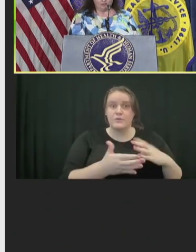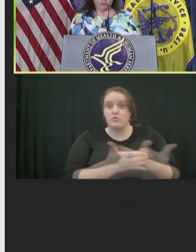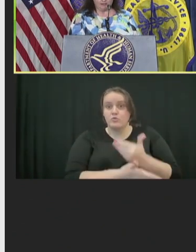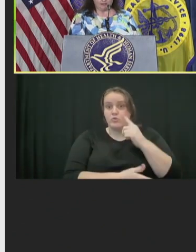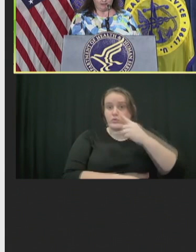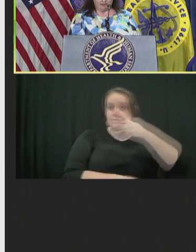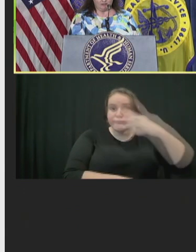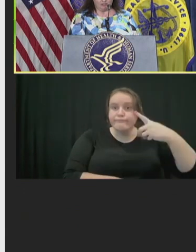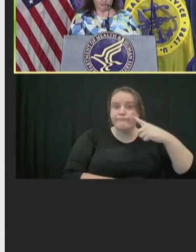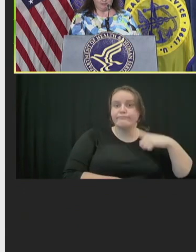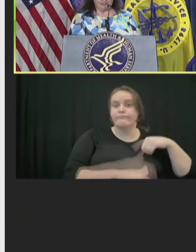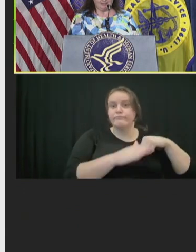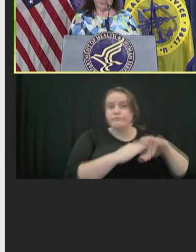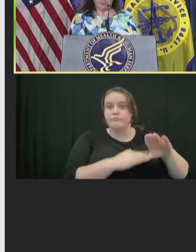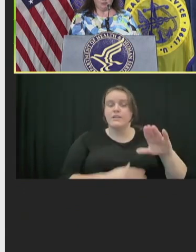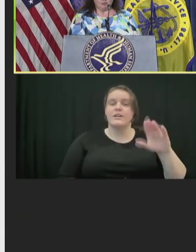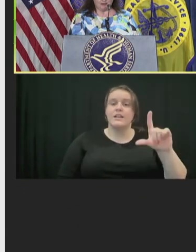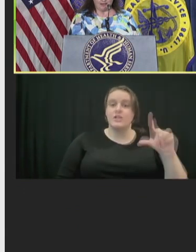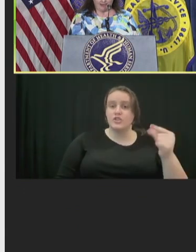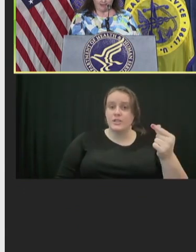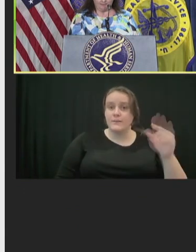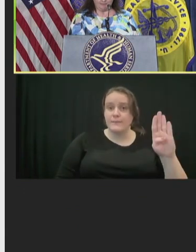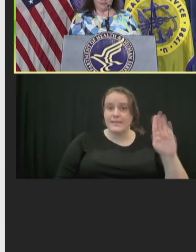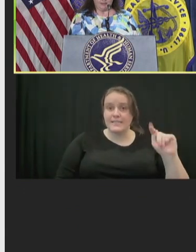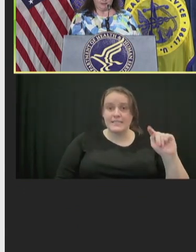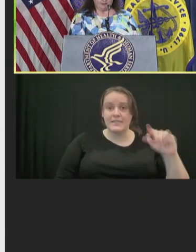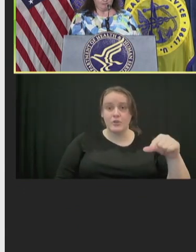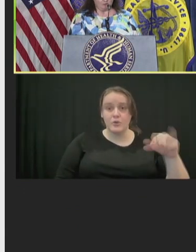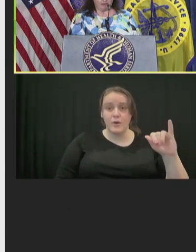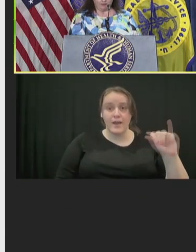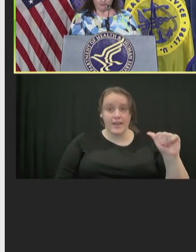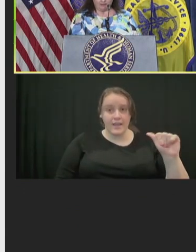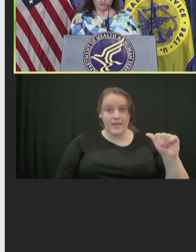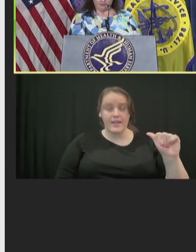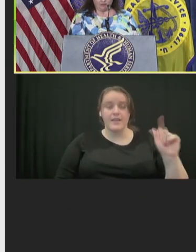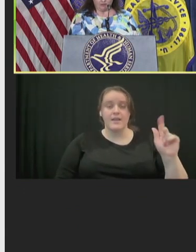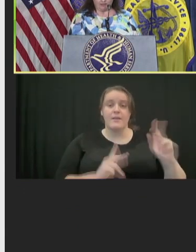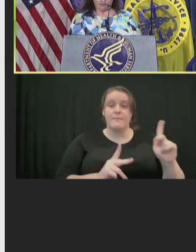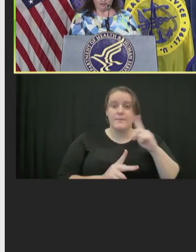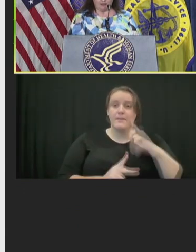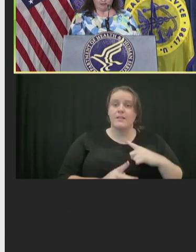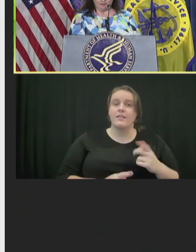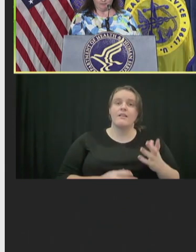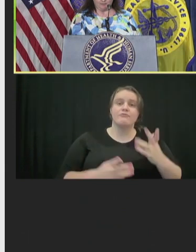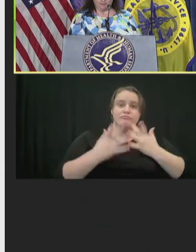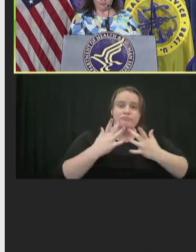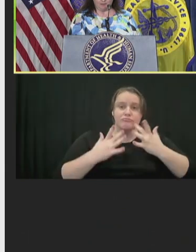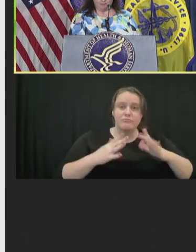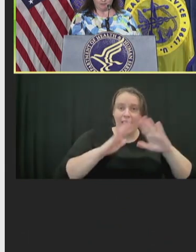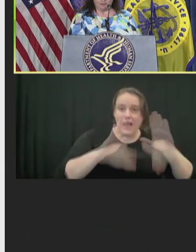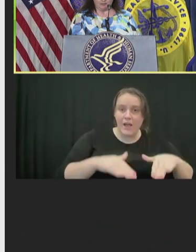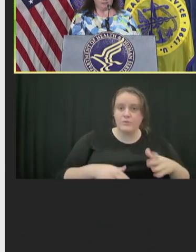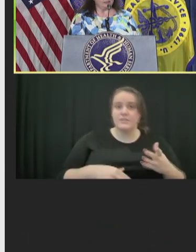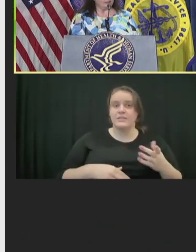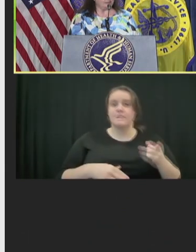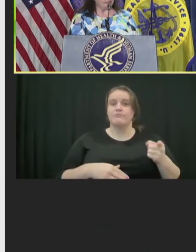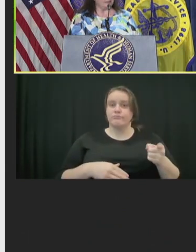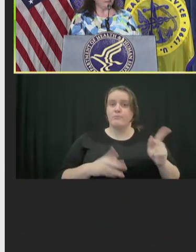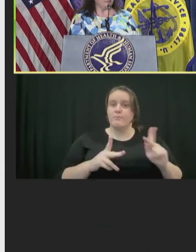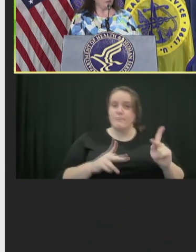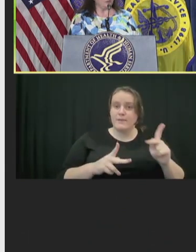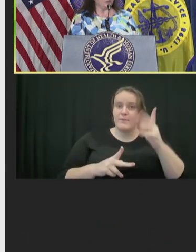2SLGBTQIA, or housing insecurity, people experiencing substance abuse disorders.